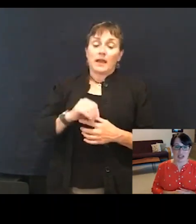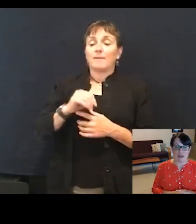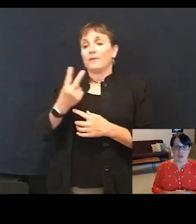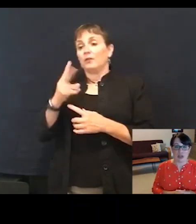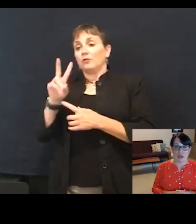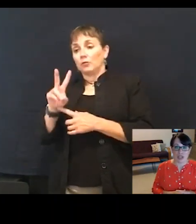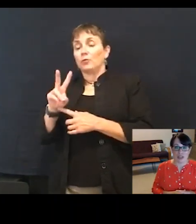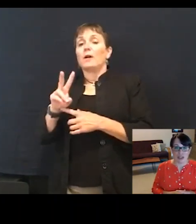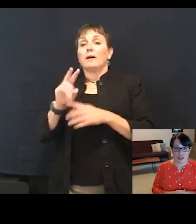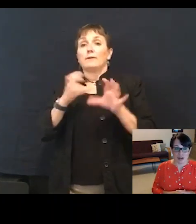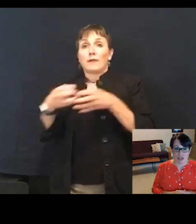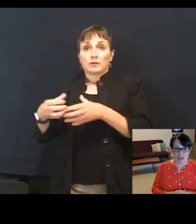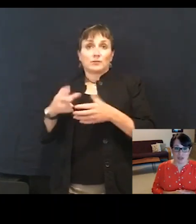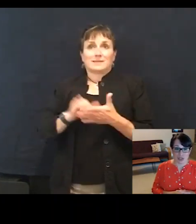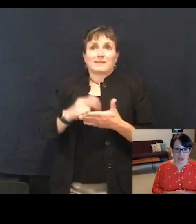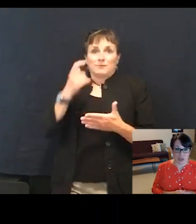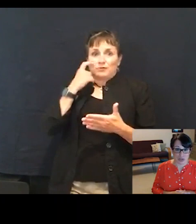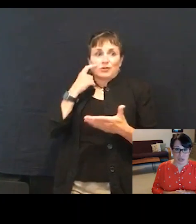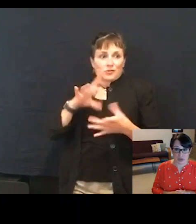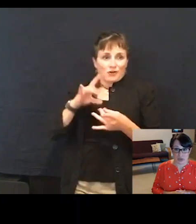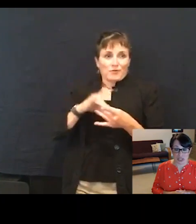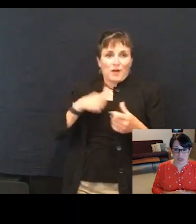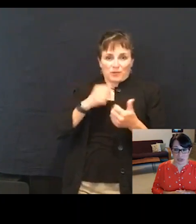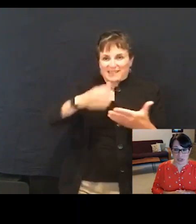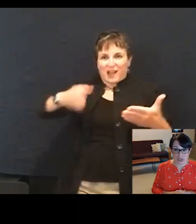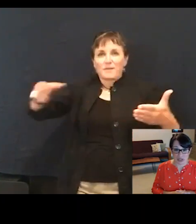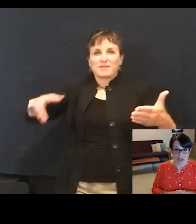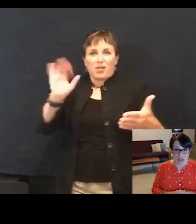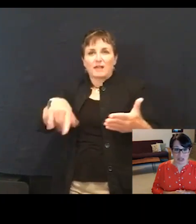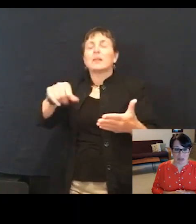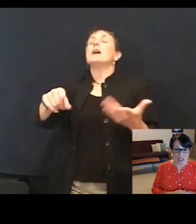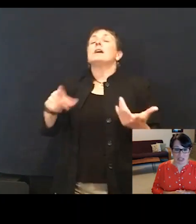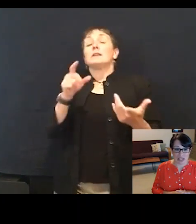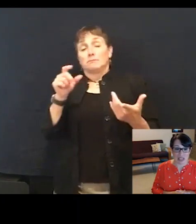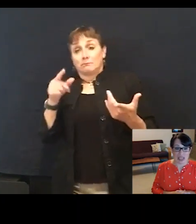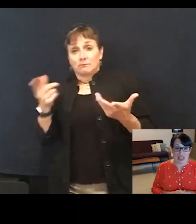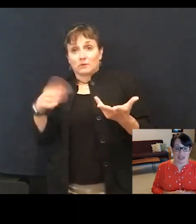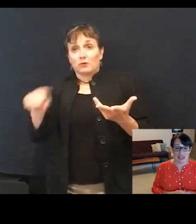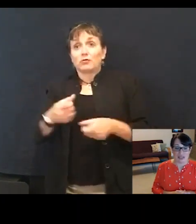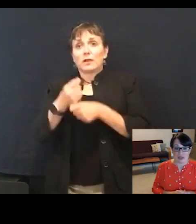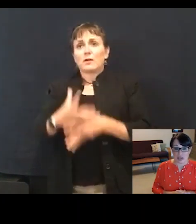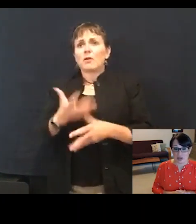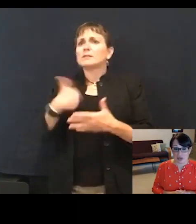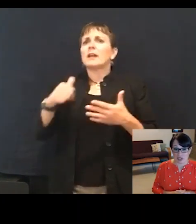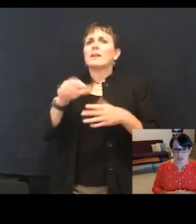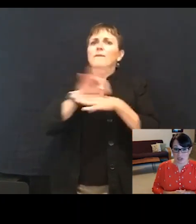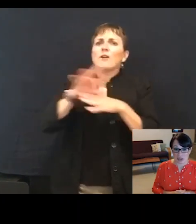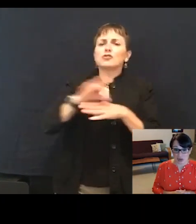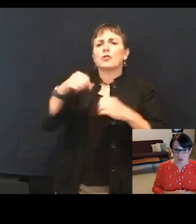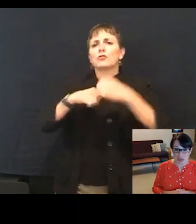whether or not they caused functional or structural decreases in injected mice. And the answer to that question is no.